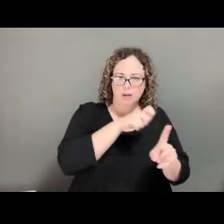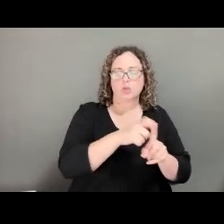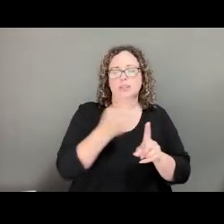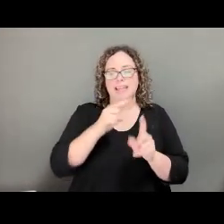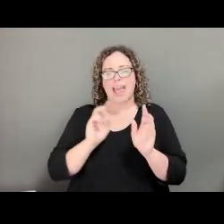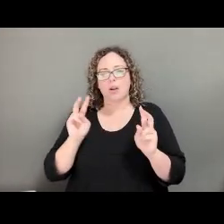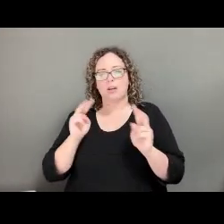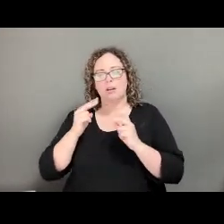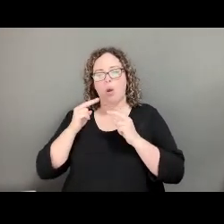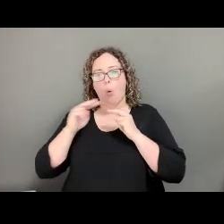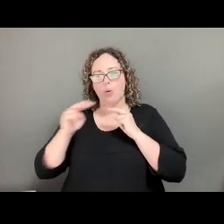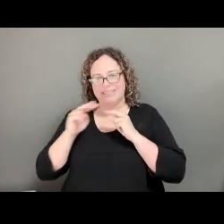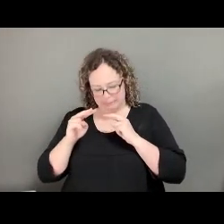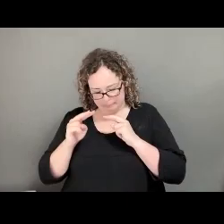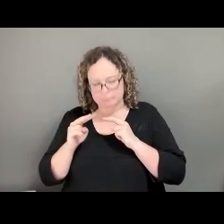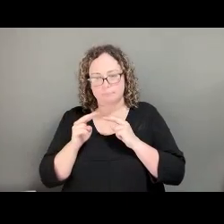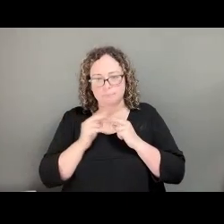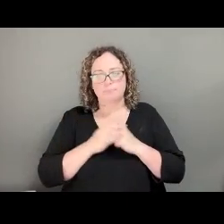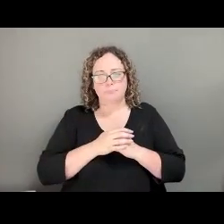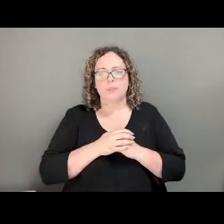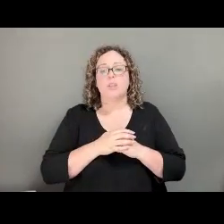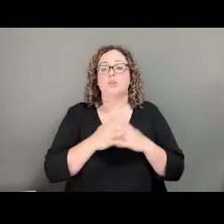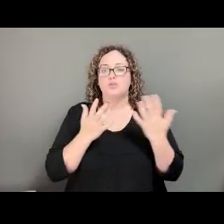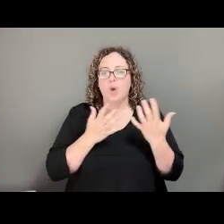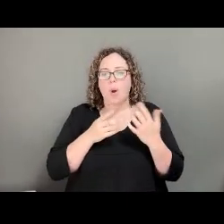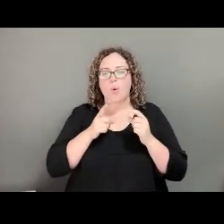so it's really important in every part of my day. Next slide.